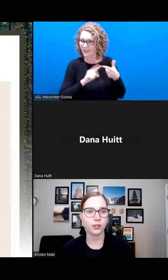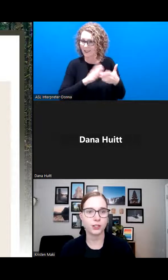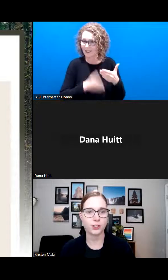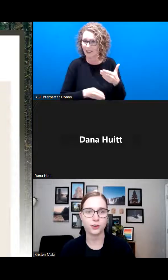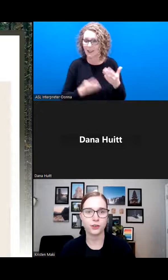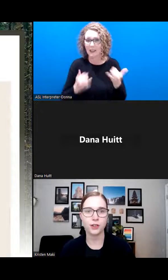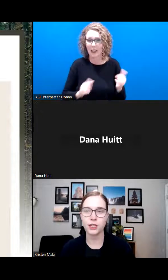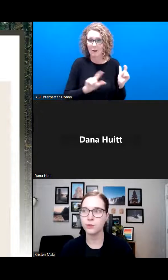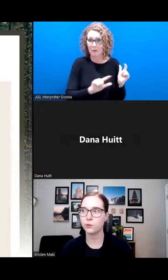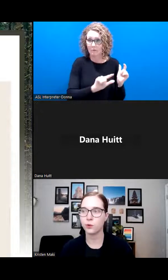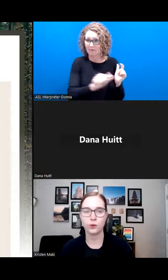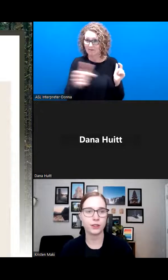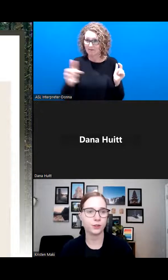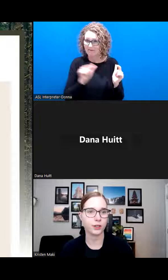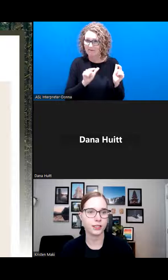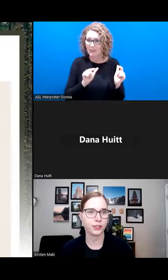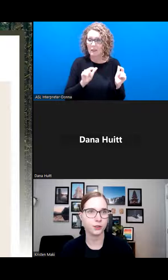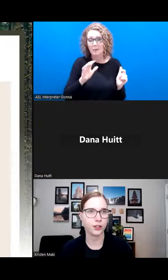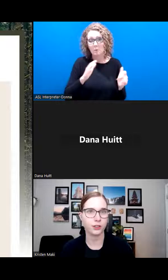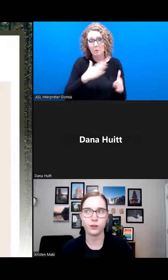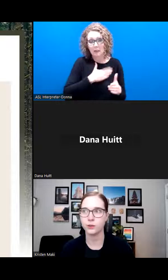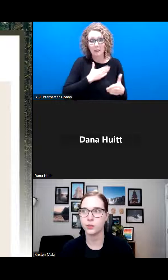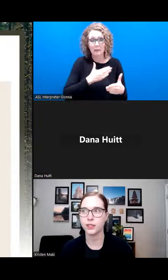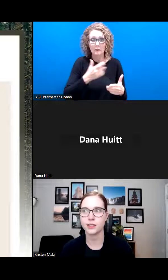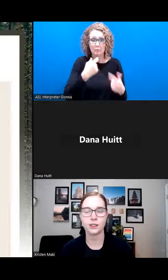often get questions about whether our presentation will be available, and we